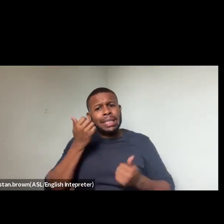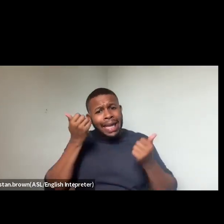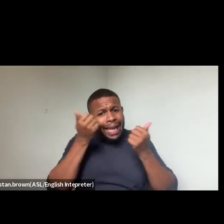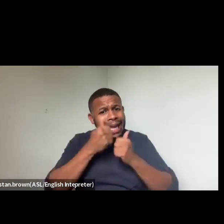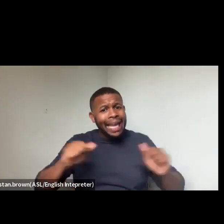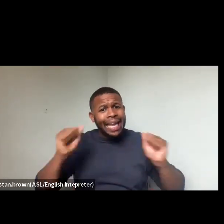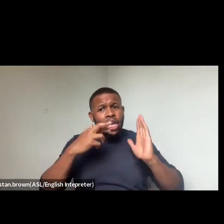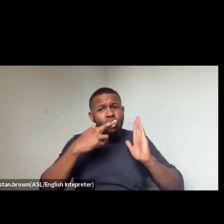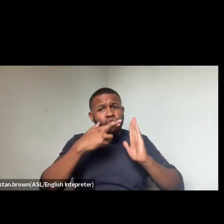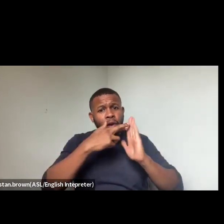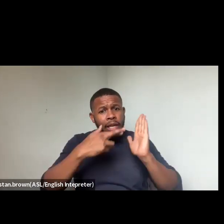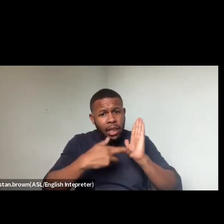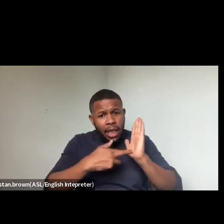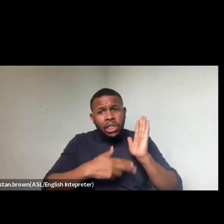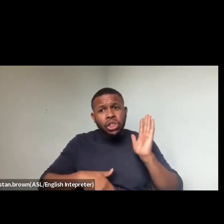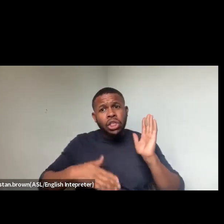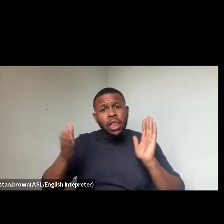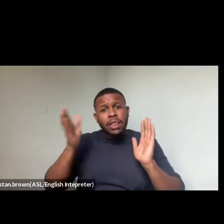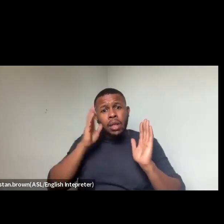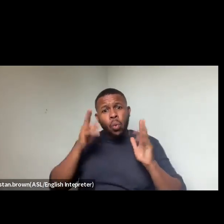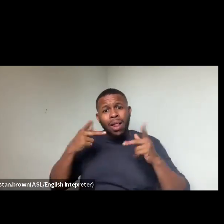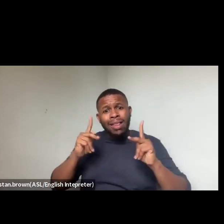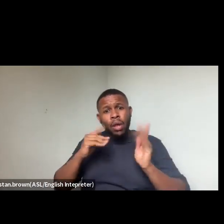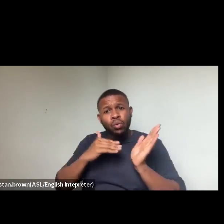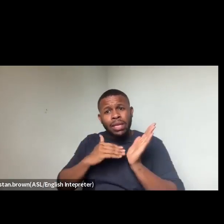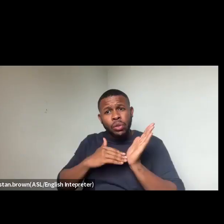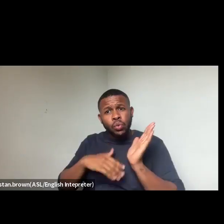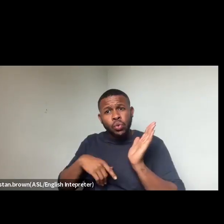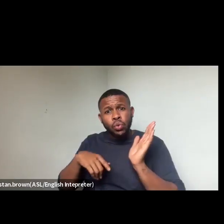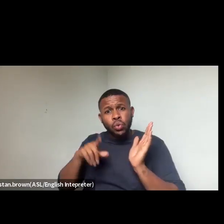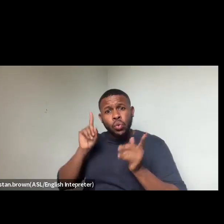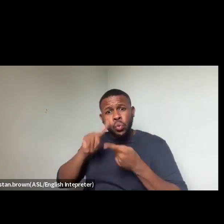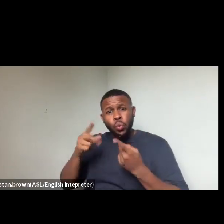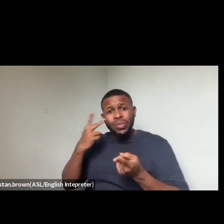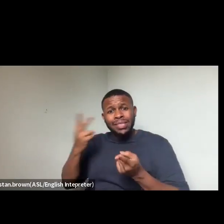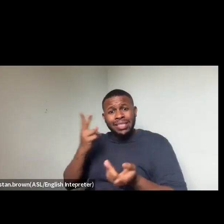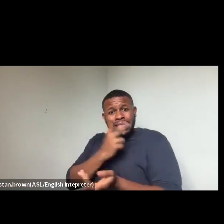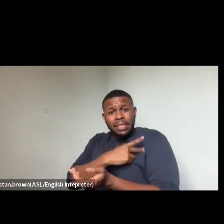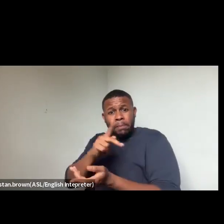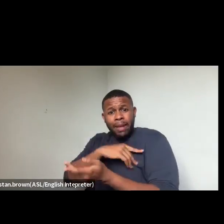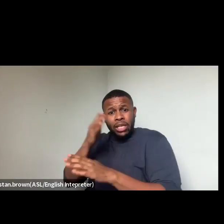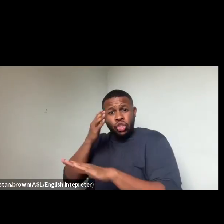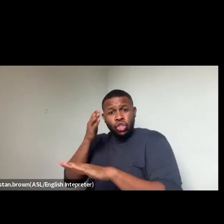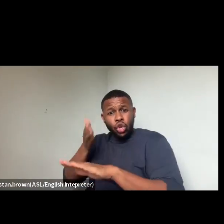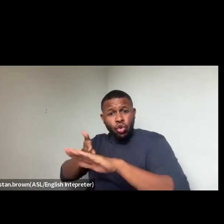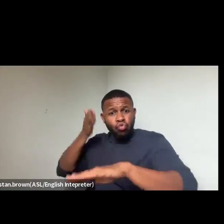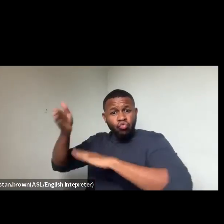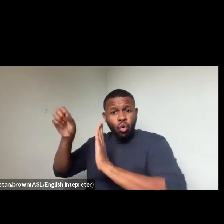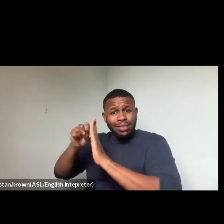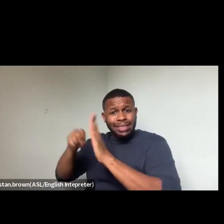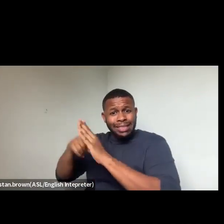I have a question. Go ahead.